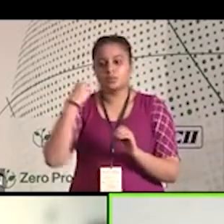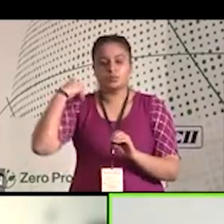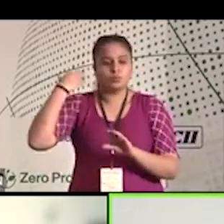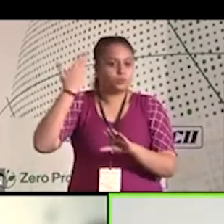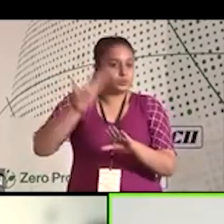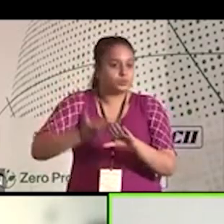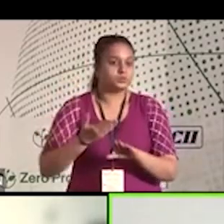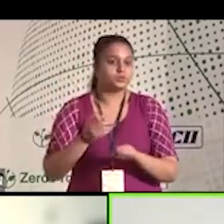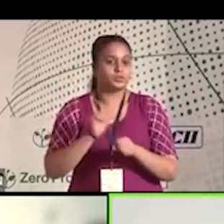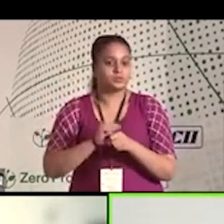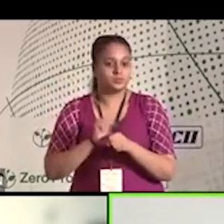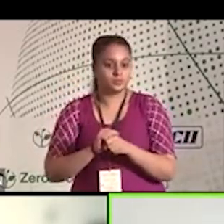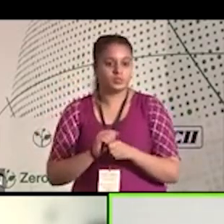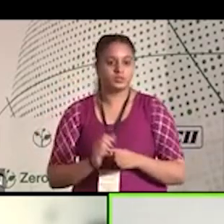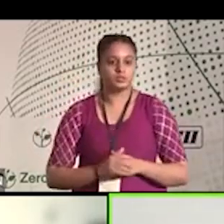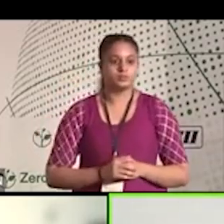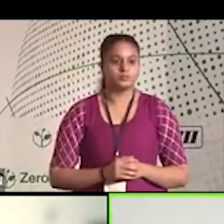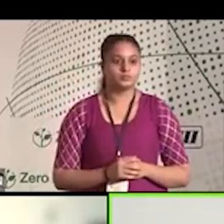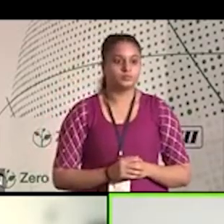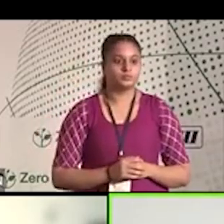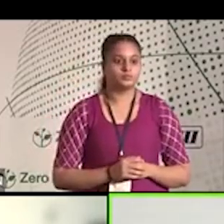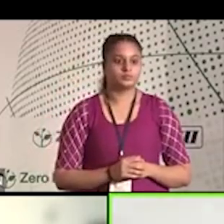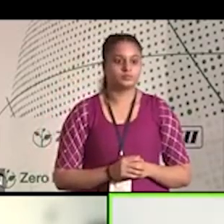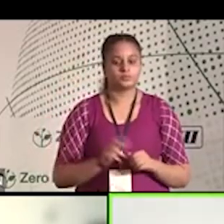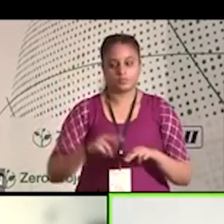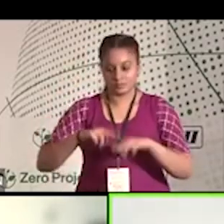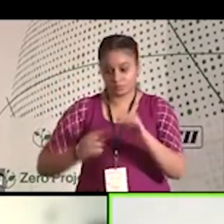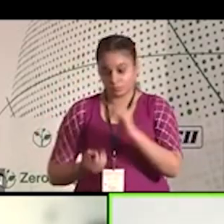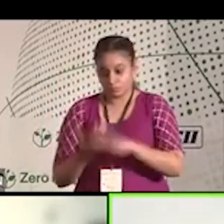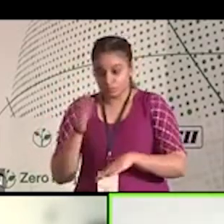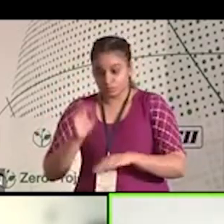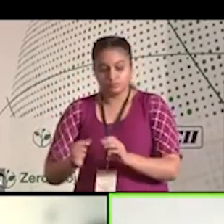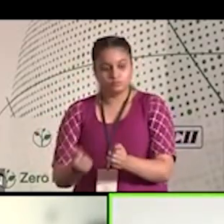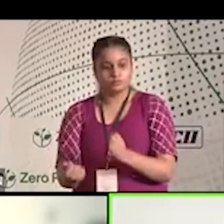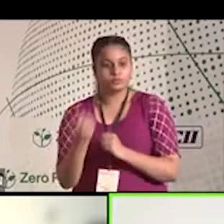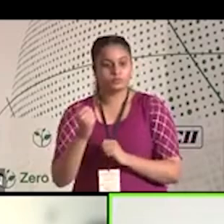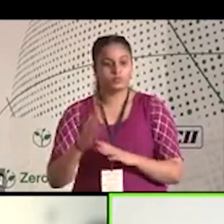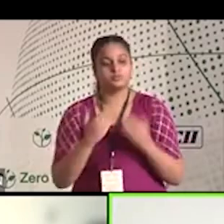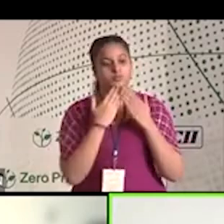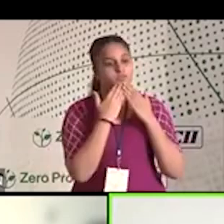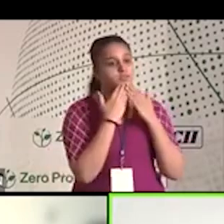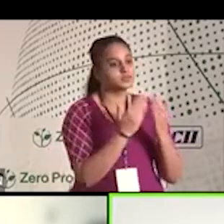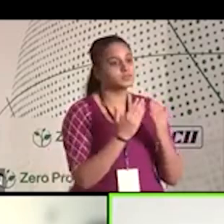you know, we are not building that in a strong foundation to really work on all those things. So thank you for bringing those points there.